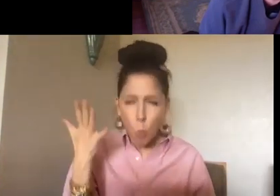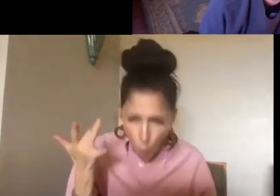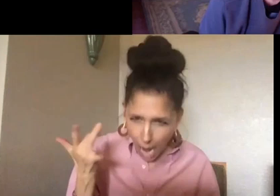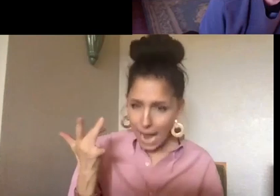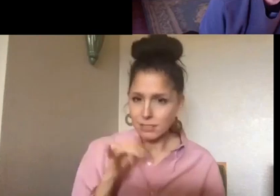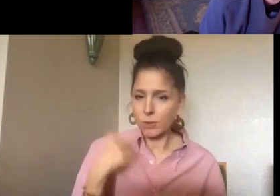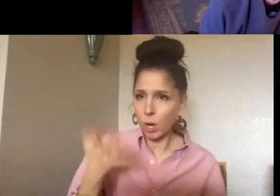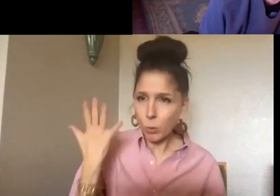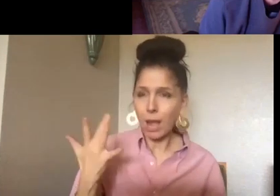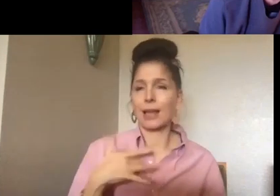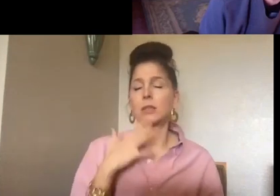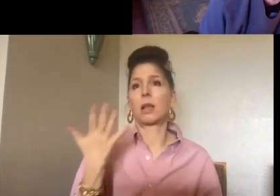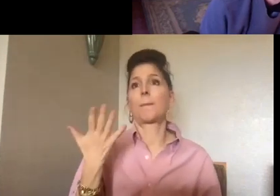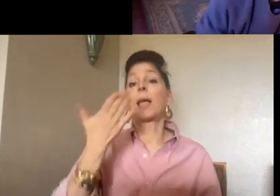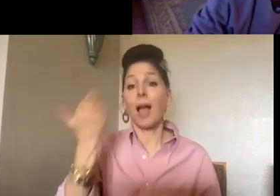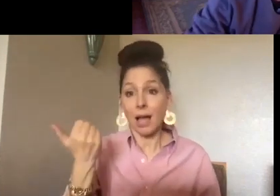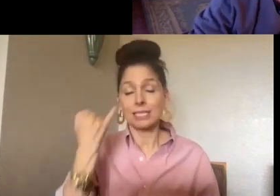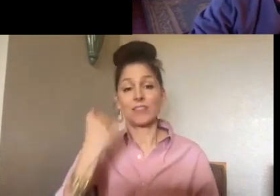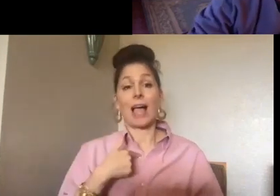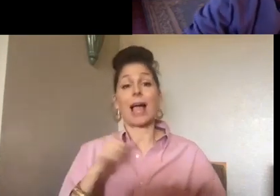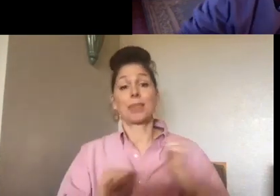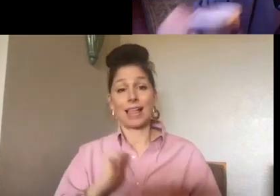"Well it doesn't feel right," and she was like, "Well, why doesn't it feel right?"